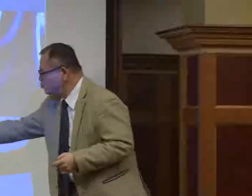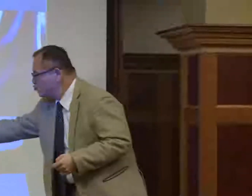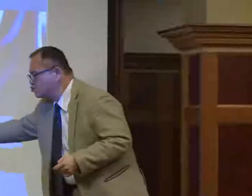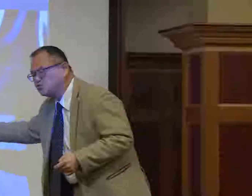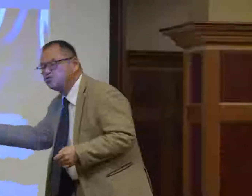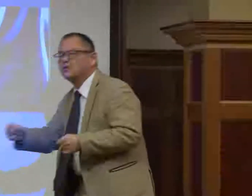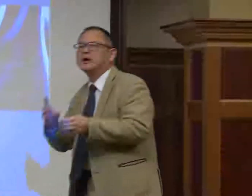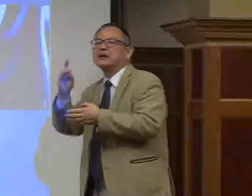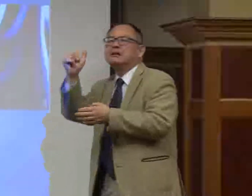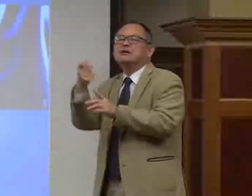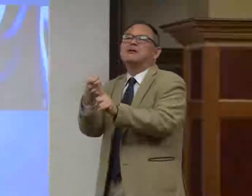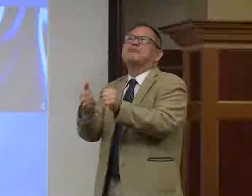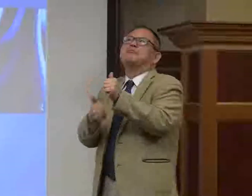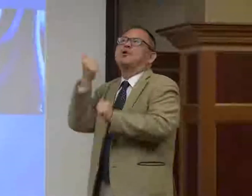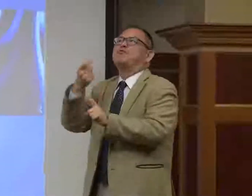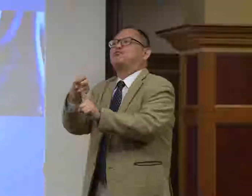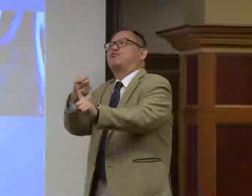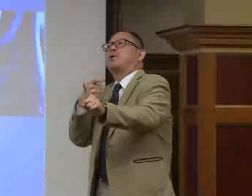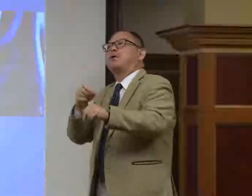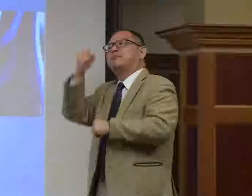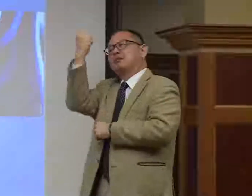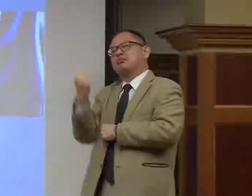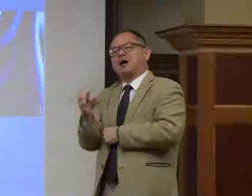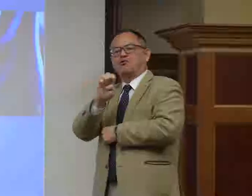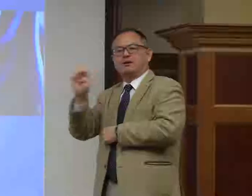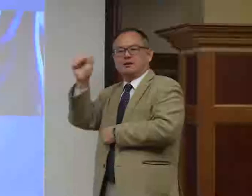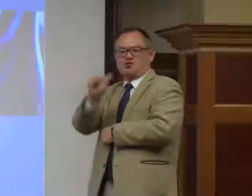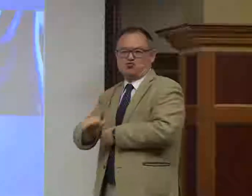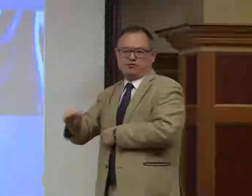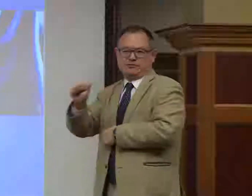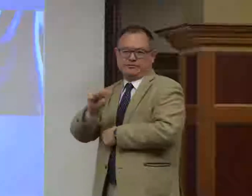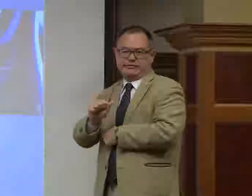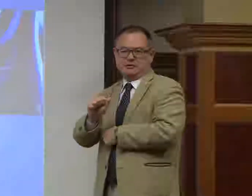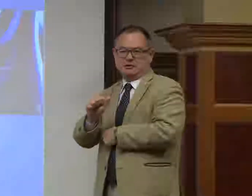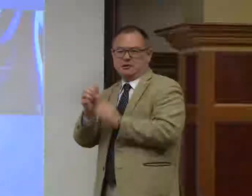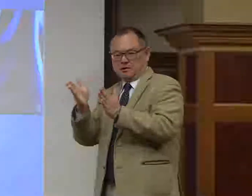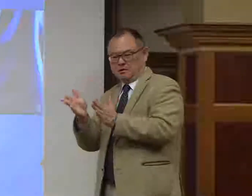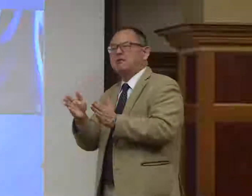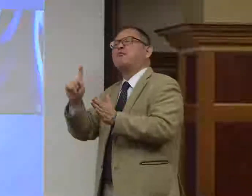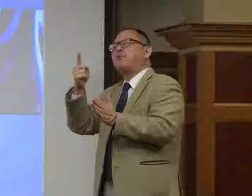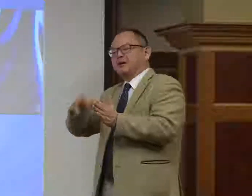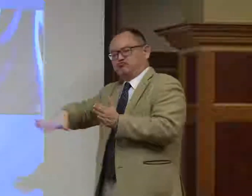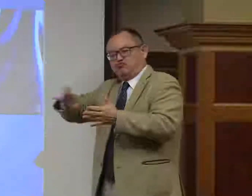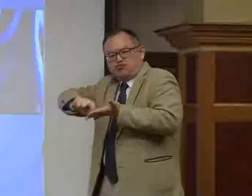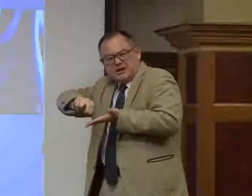and another one is from work in Southeast Asia.